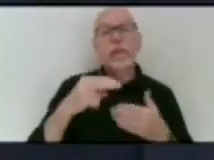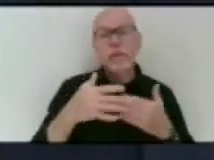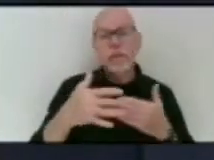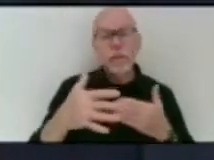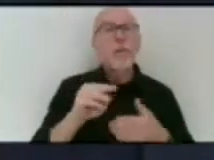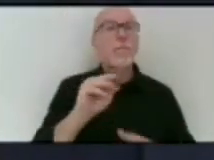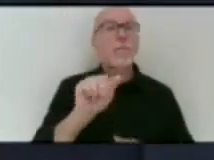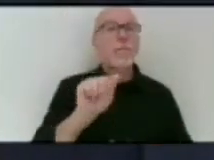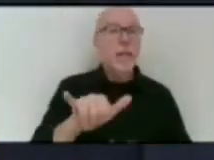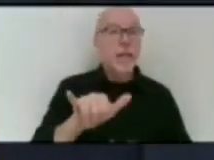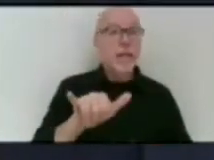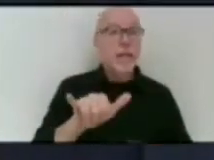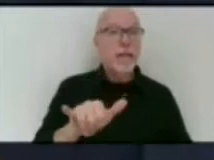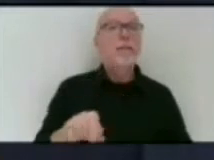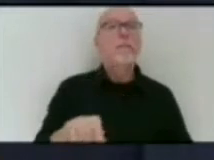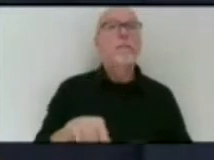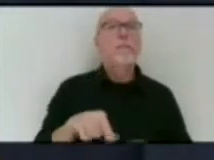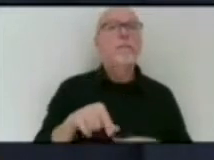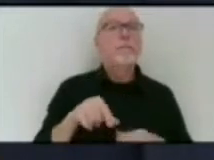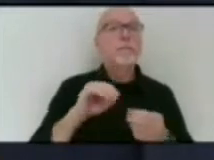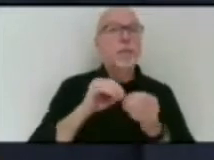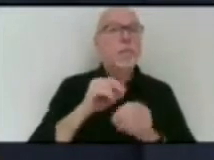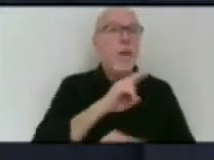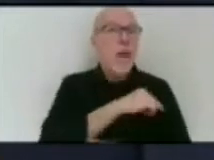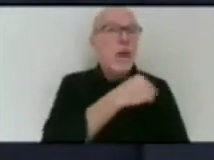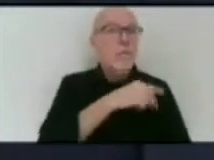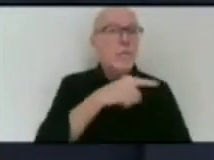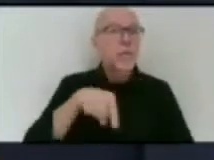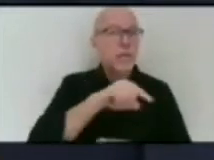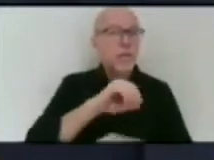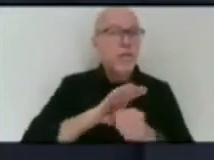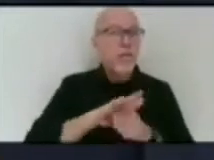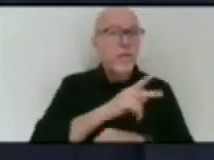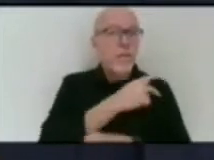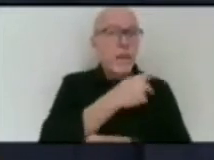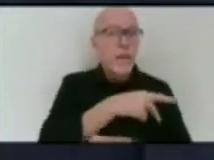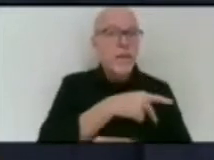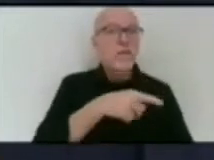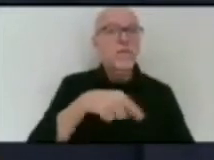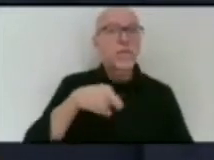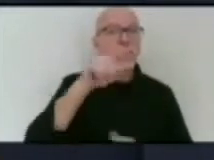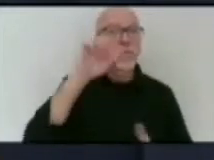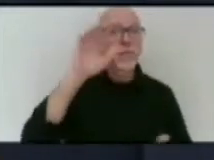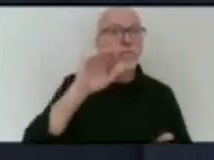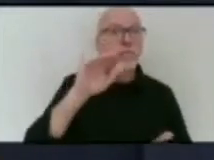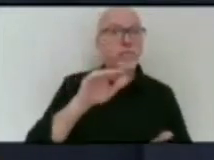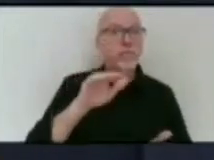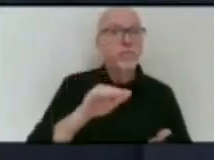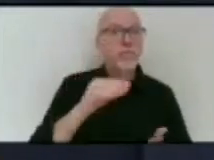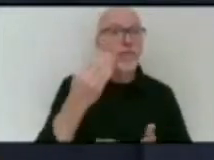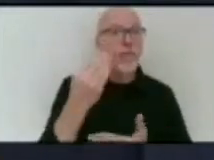when the number of hospitalized co vid patients had decreased for 14 days when